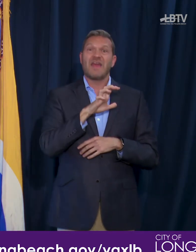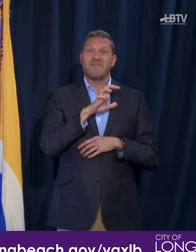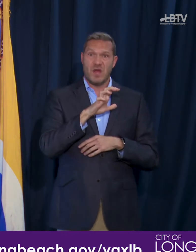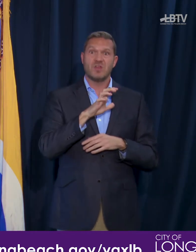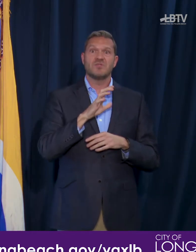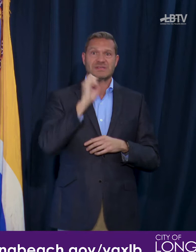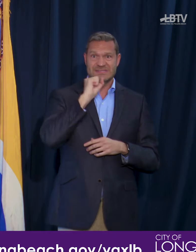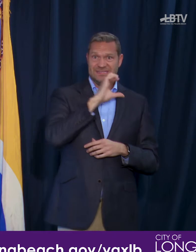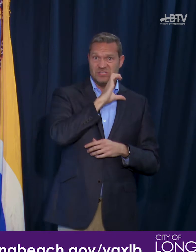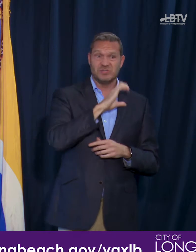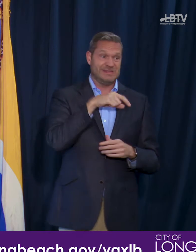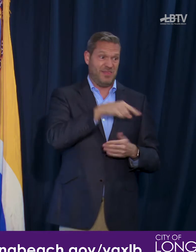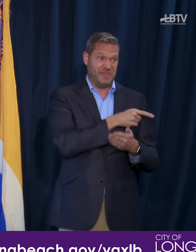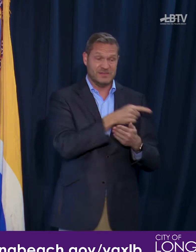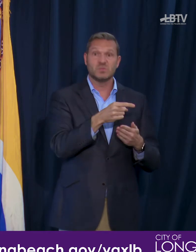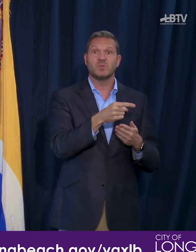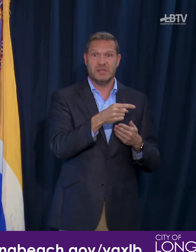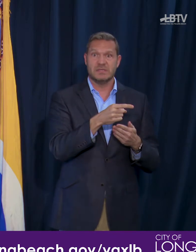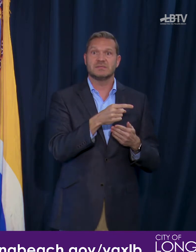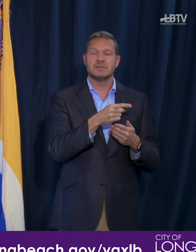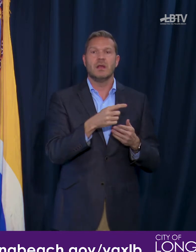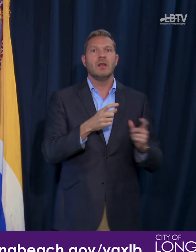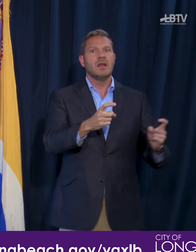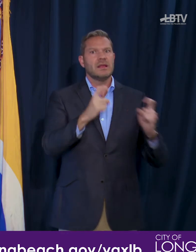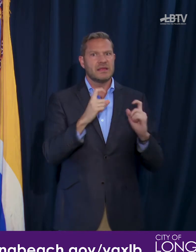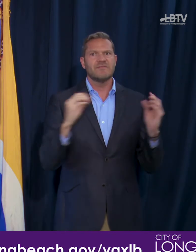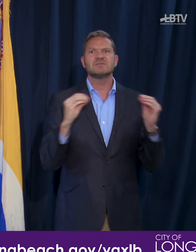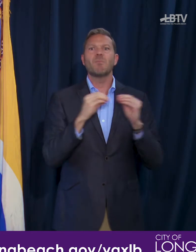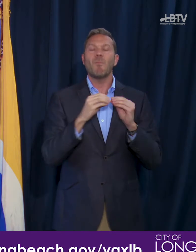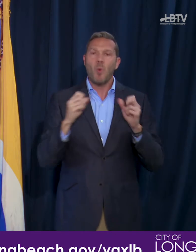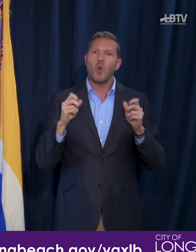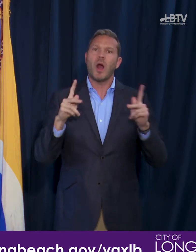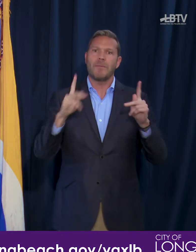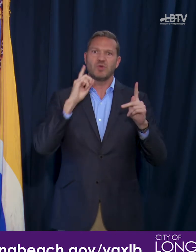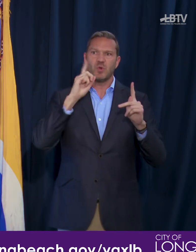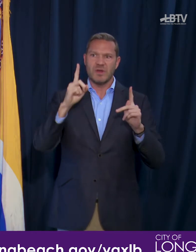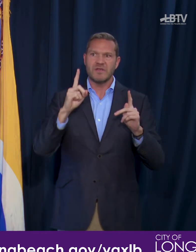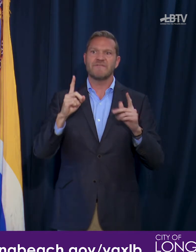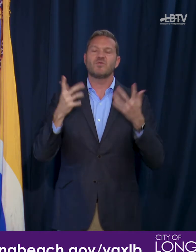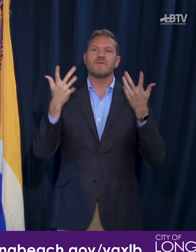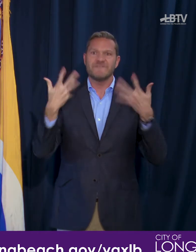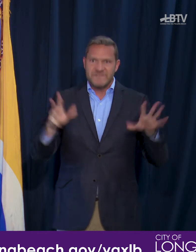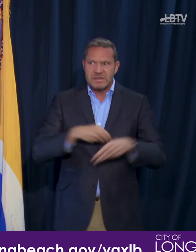us opportunities to get more of that 65 and over population and so they're using our vaccine